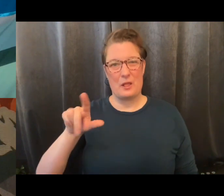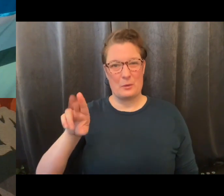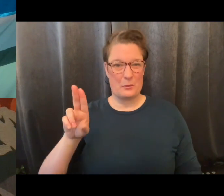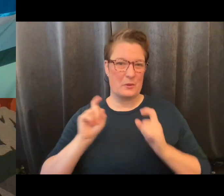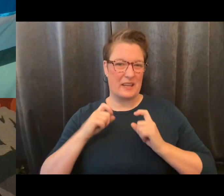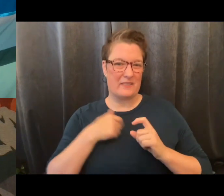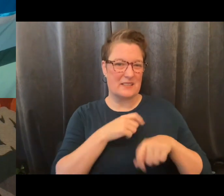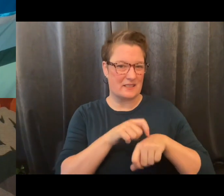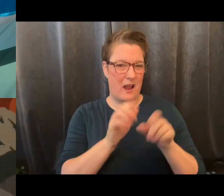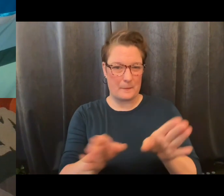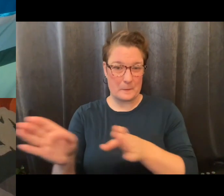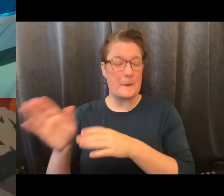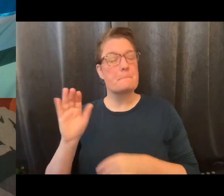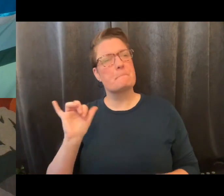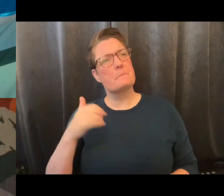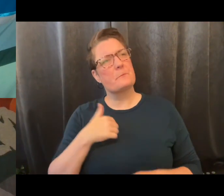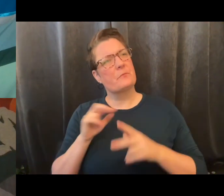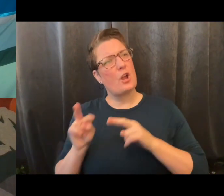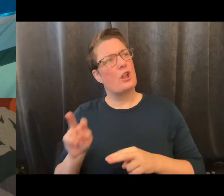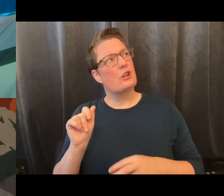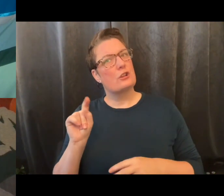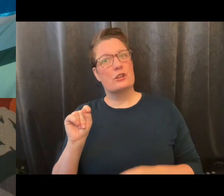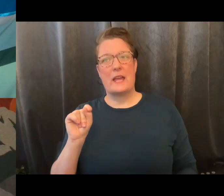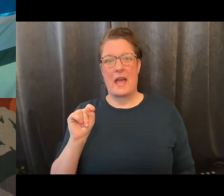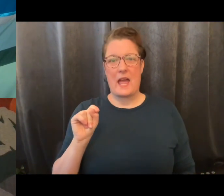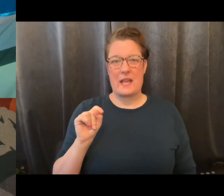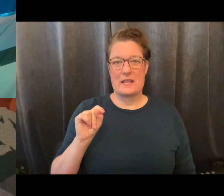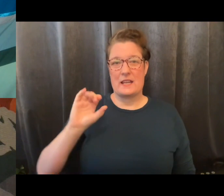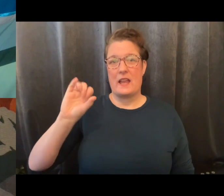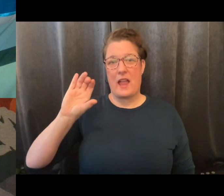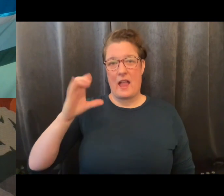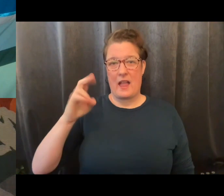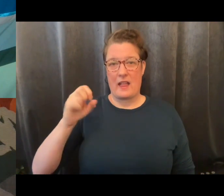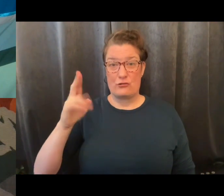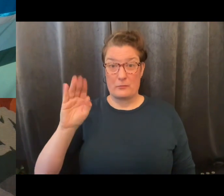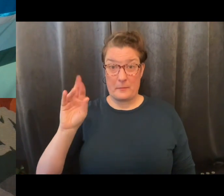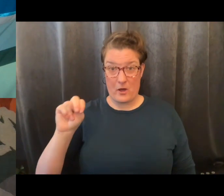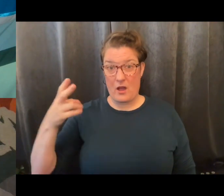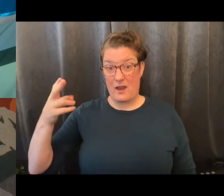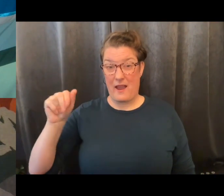And I was looking at, Cheshbon Hanefesh, I guess was a book that was written like,